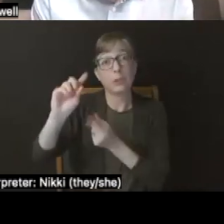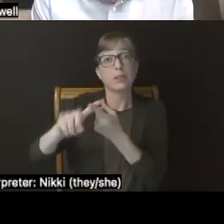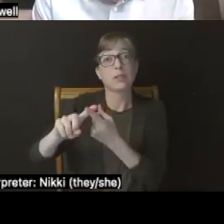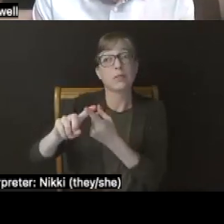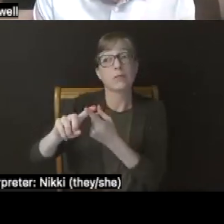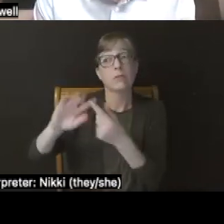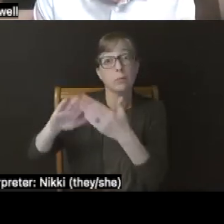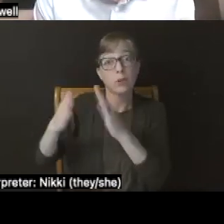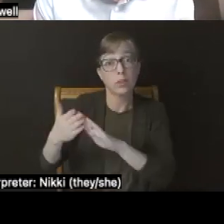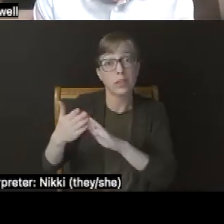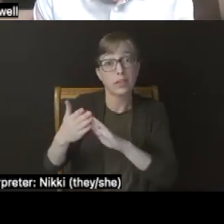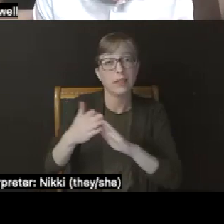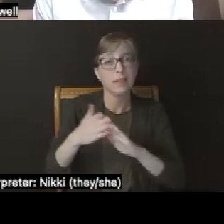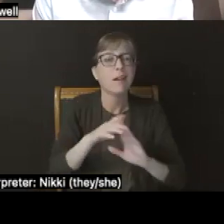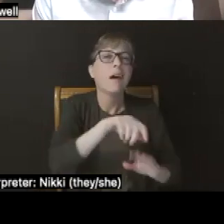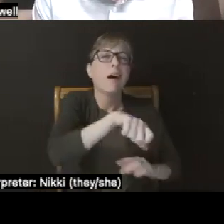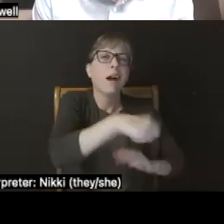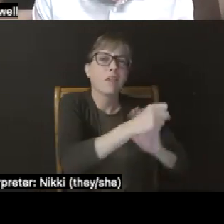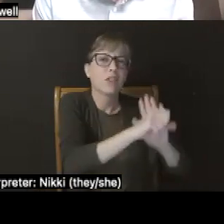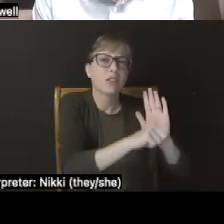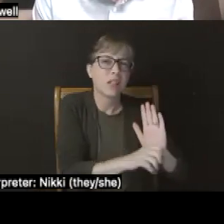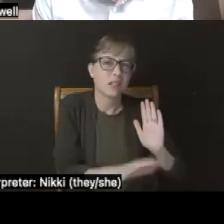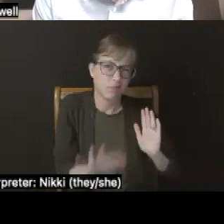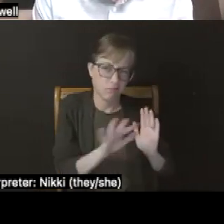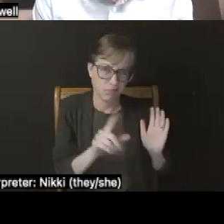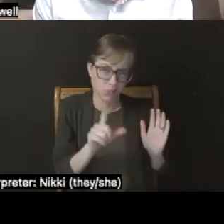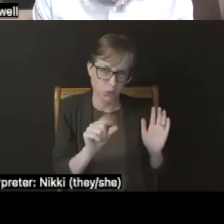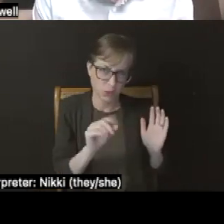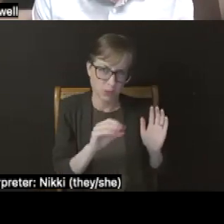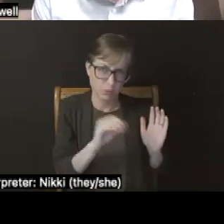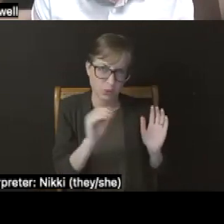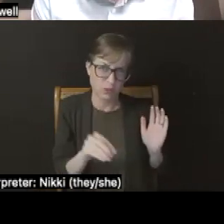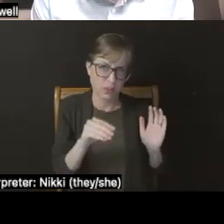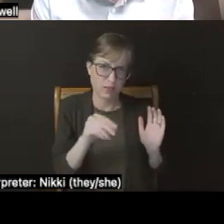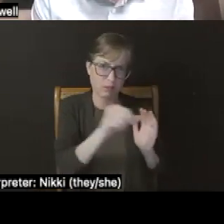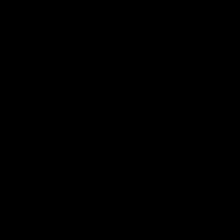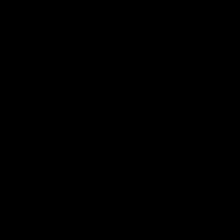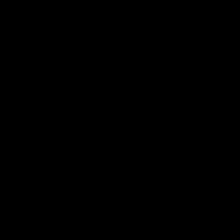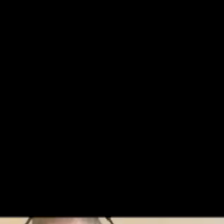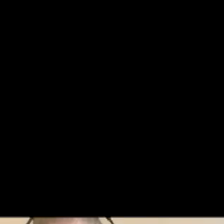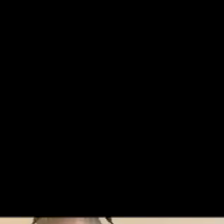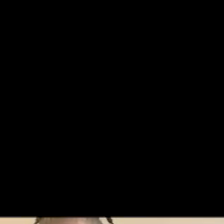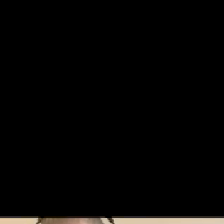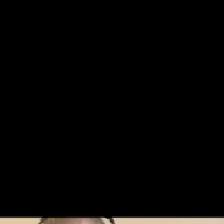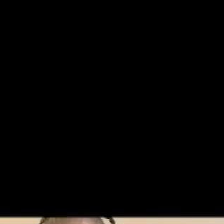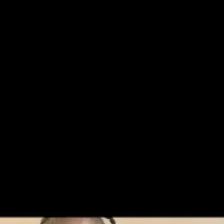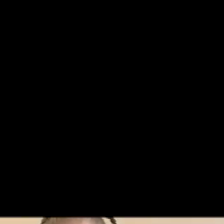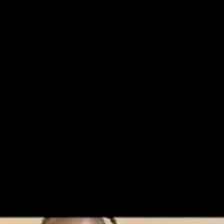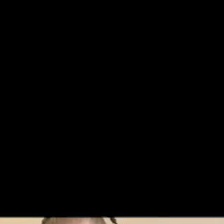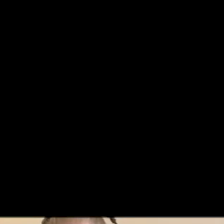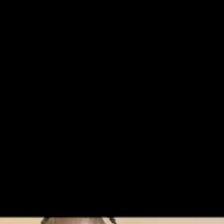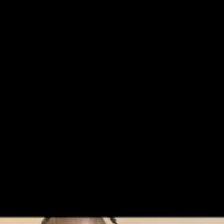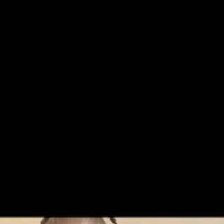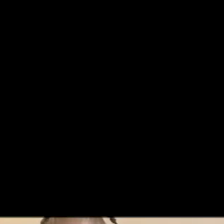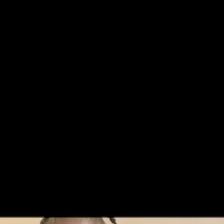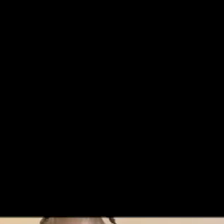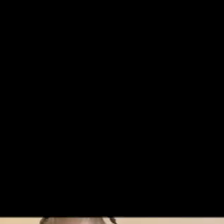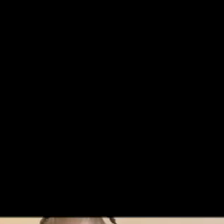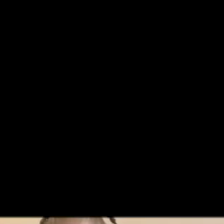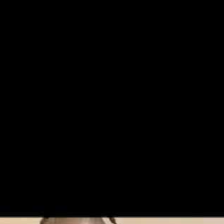around 20% There's huge variation, there's variation by disability population. You know,